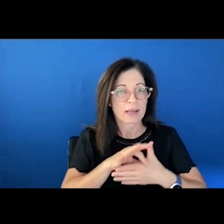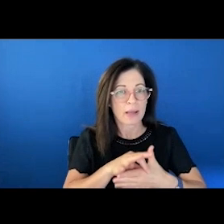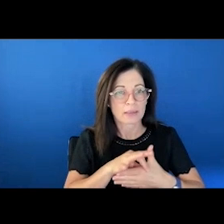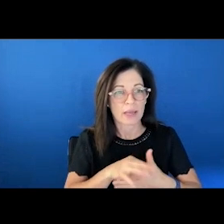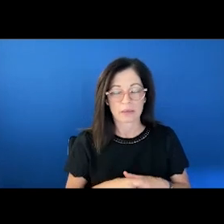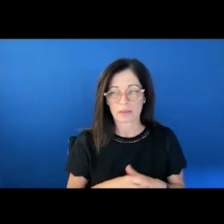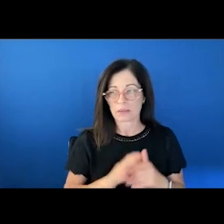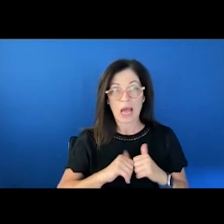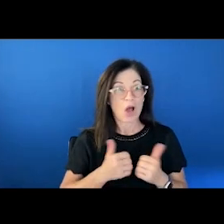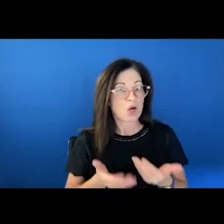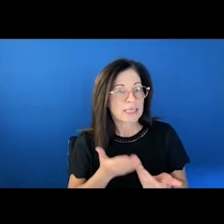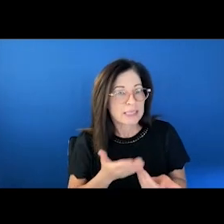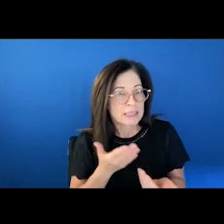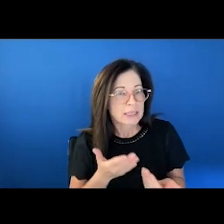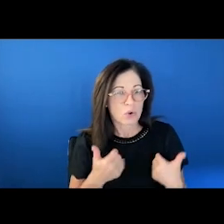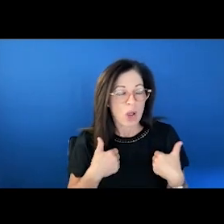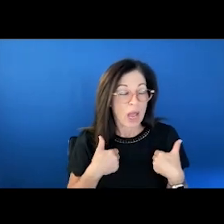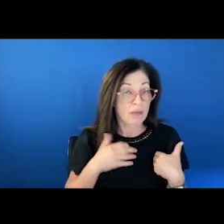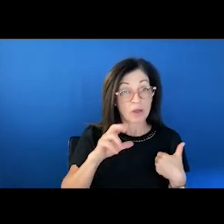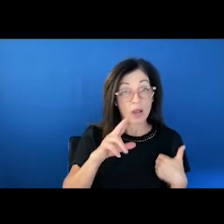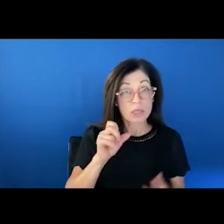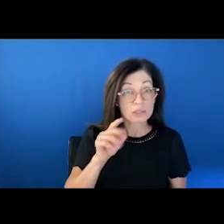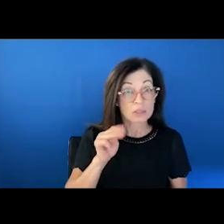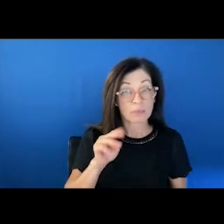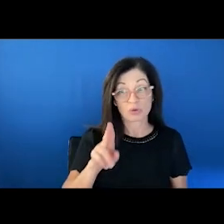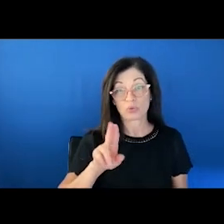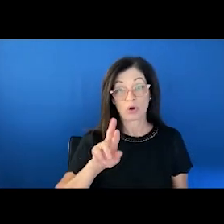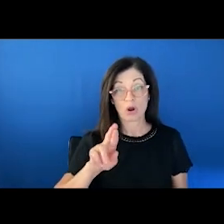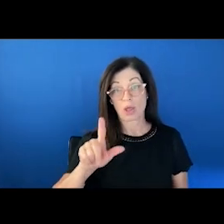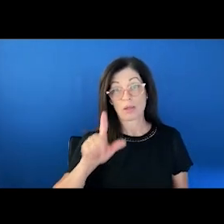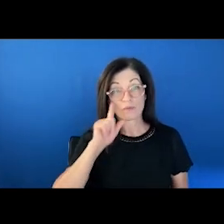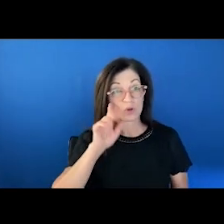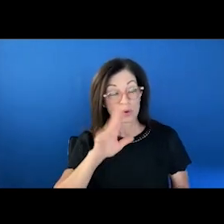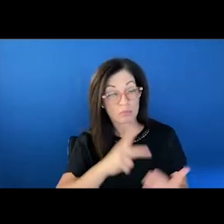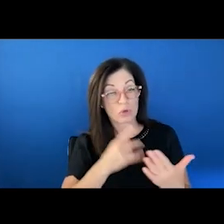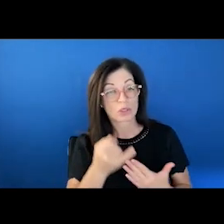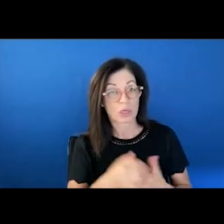How easy would it be to have a custom URL for your project?